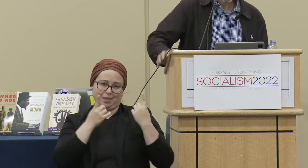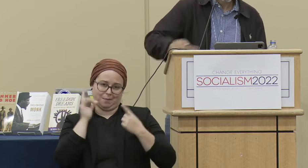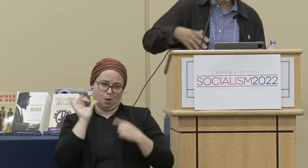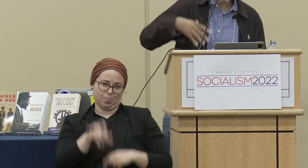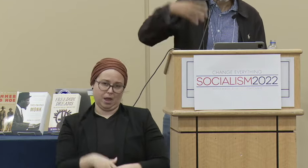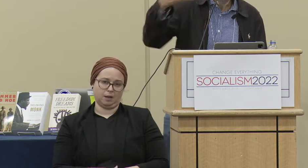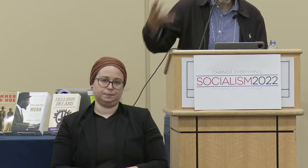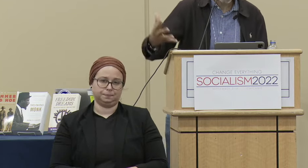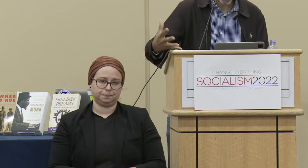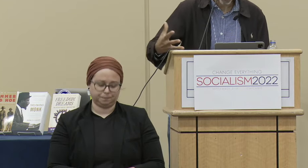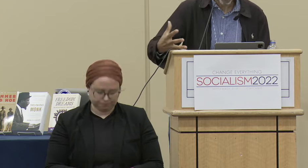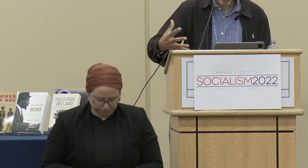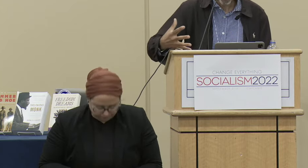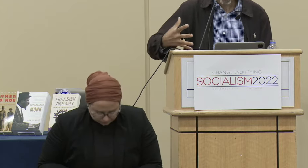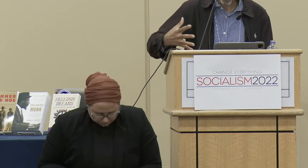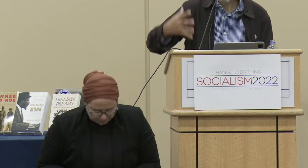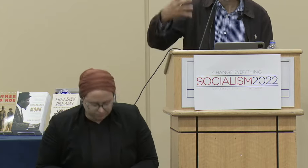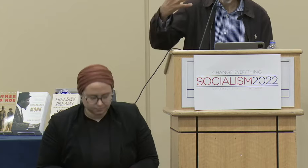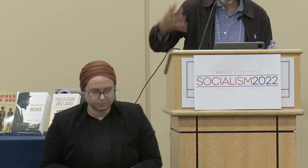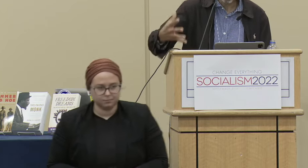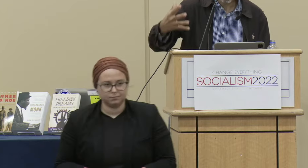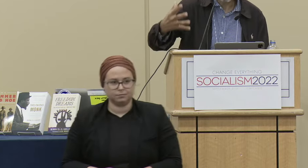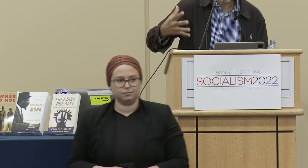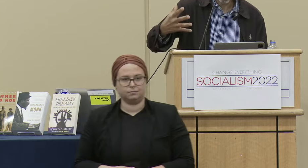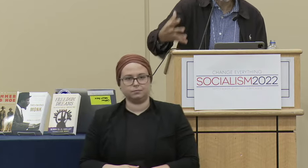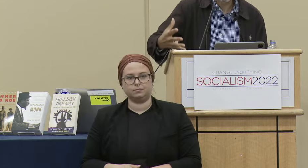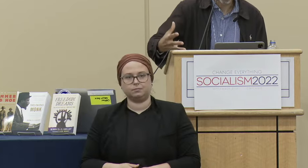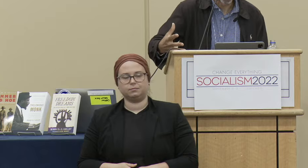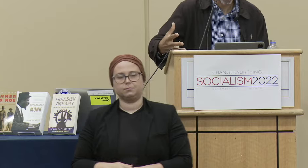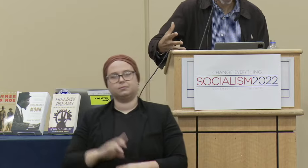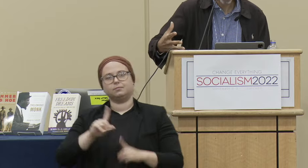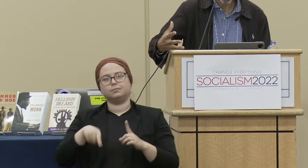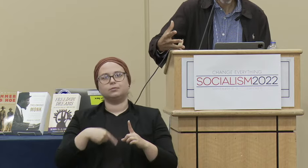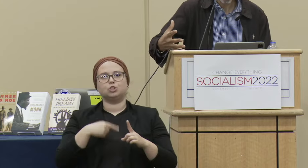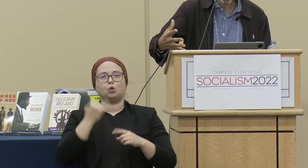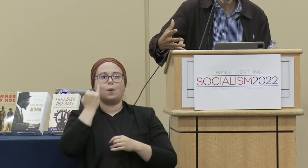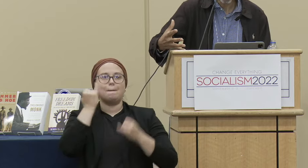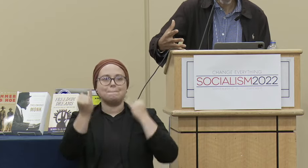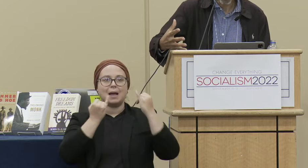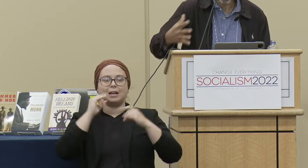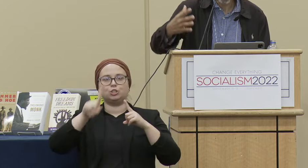socialists, because they always do. Think about that.